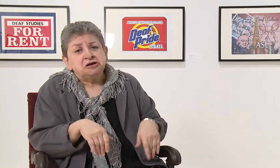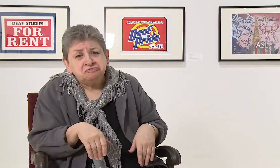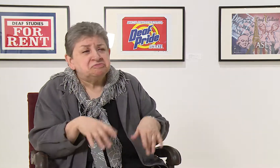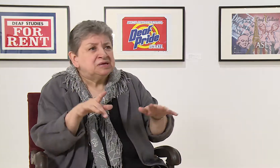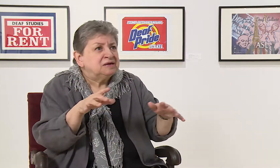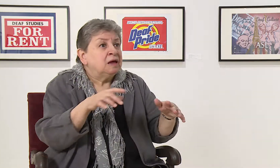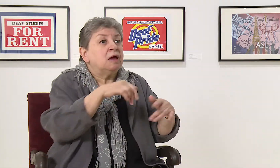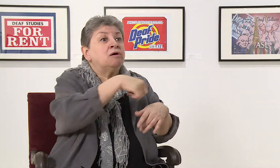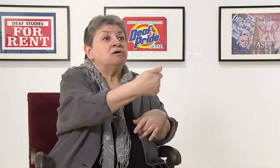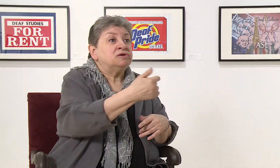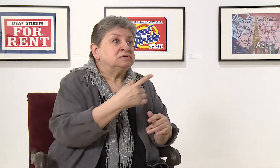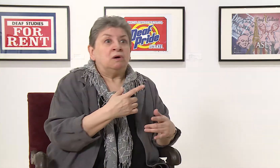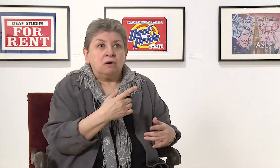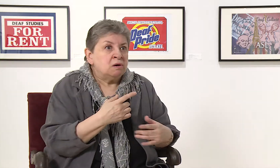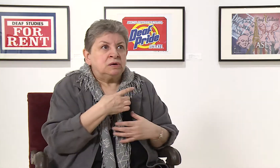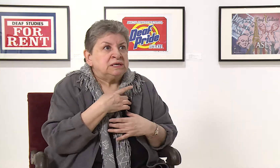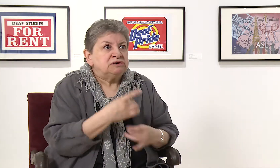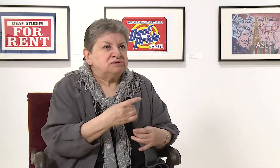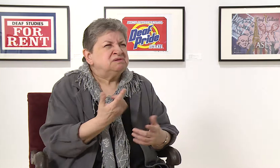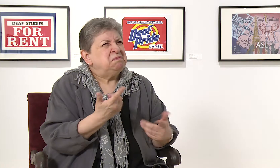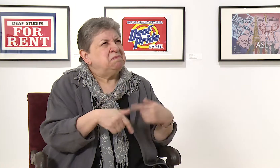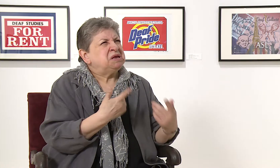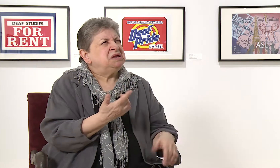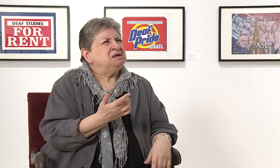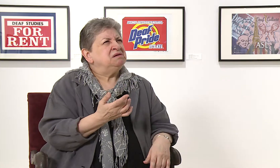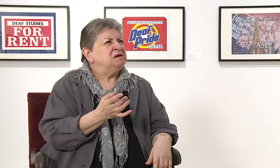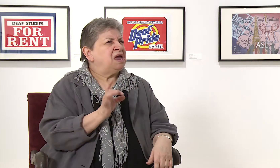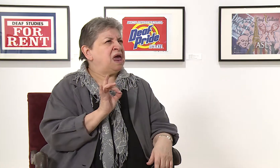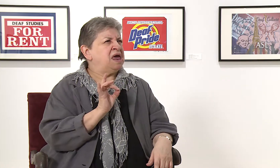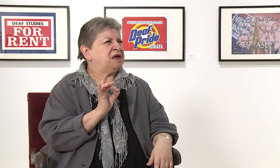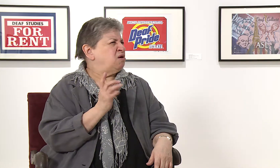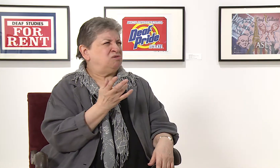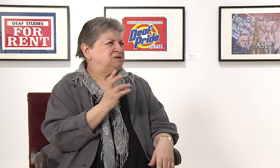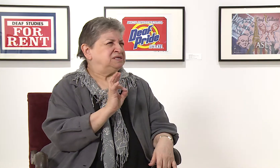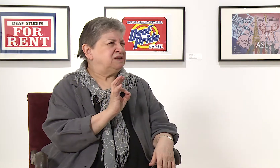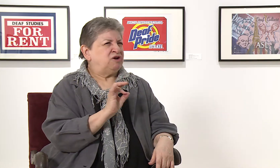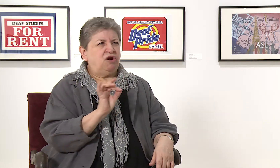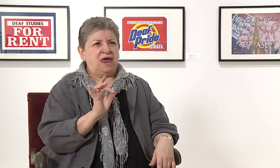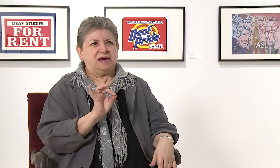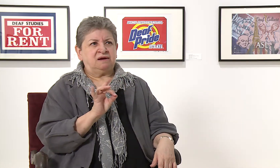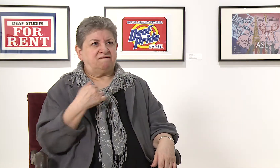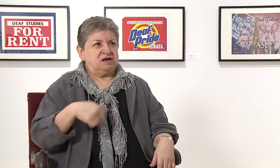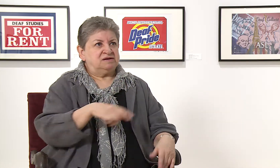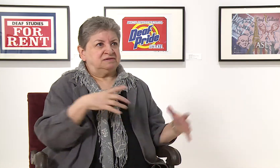what we were going for, but others were interested. There was about 7 or 8 of us